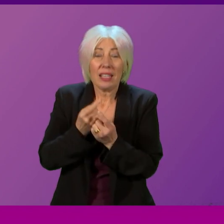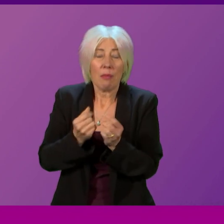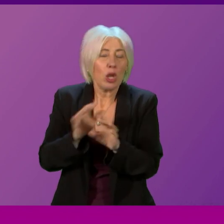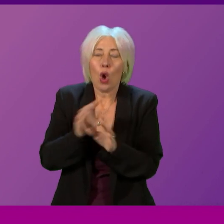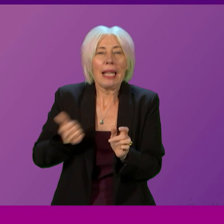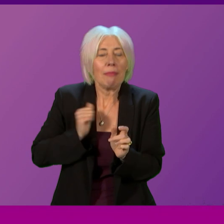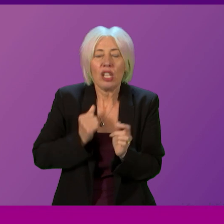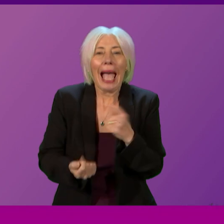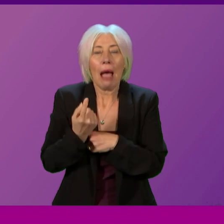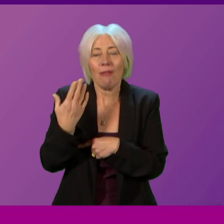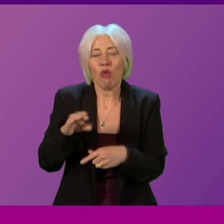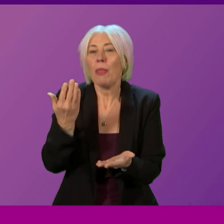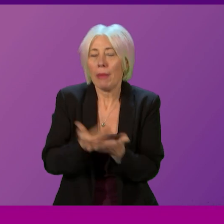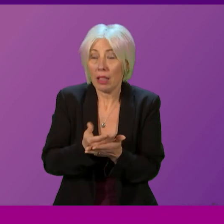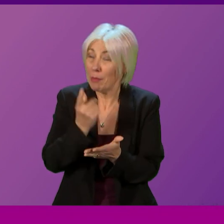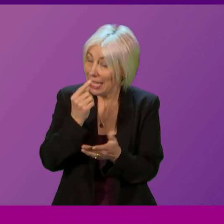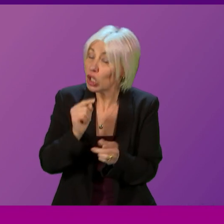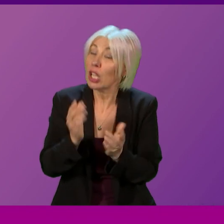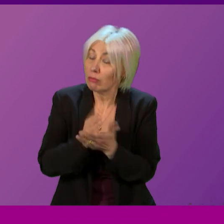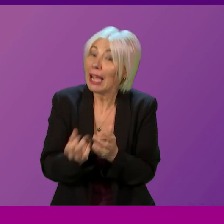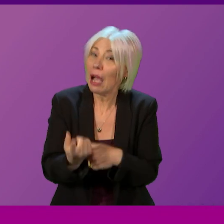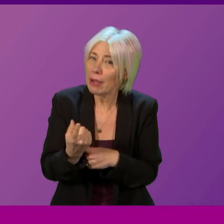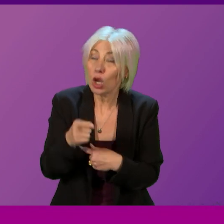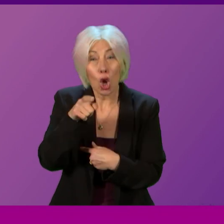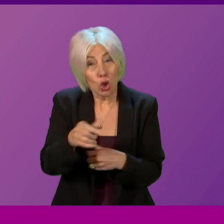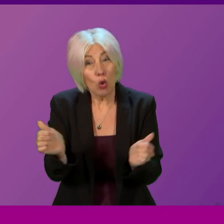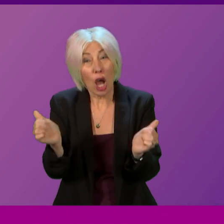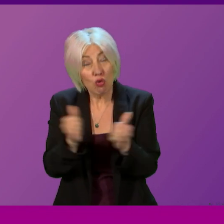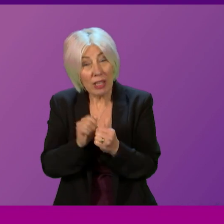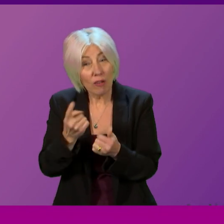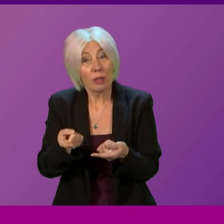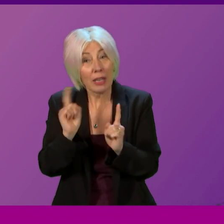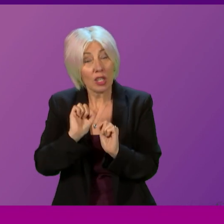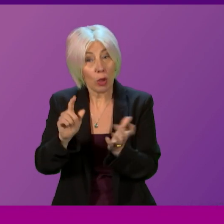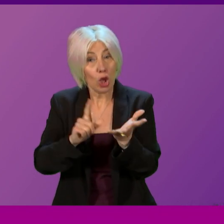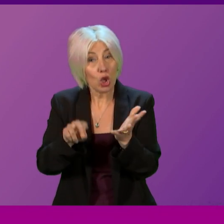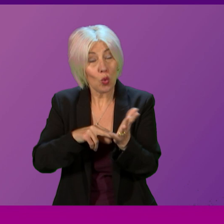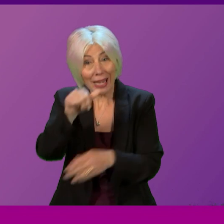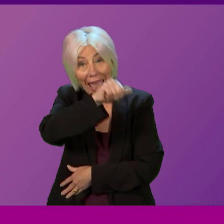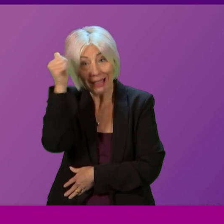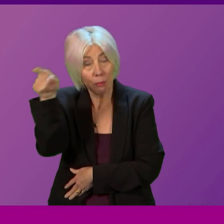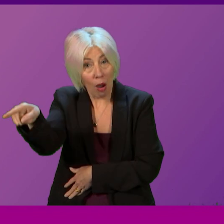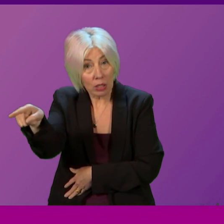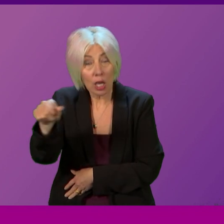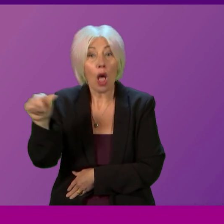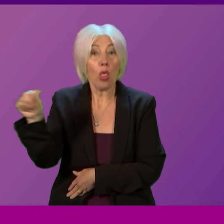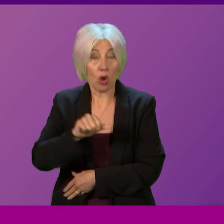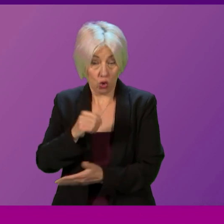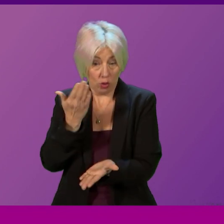Does the First Minister agree with the UN expert that the bill should be postponed so